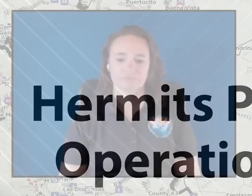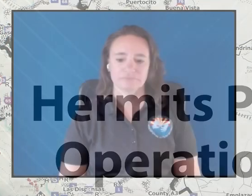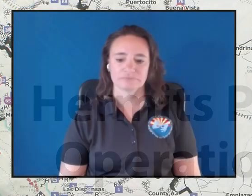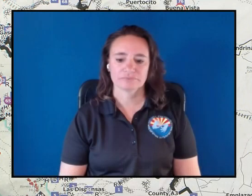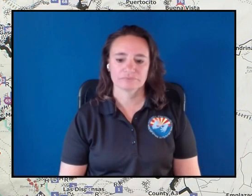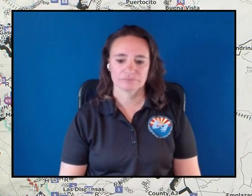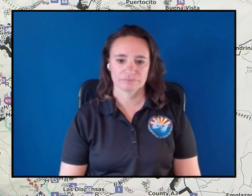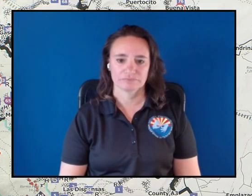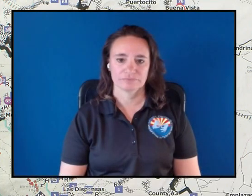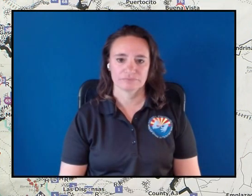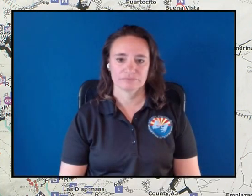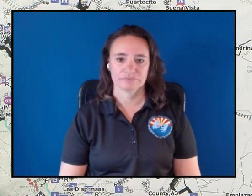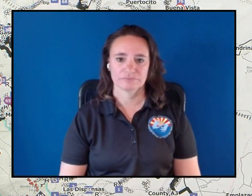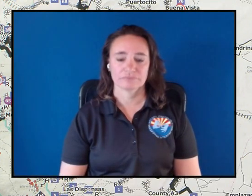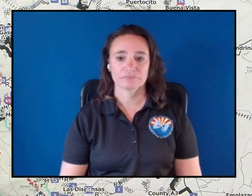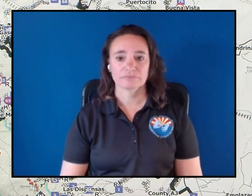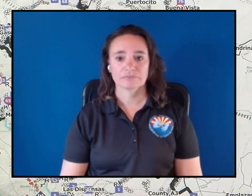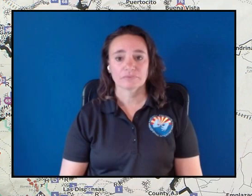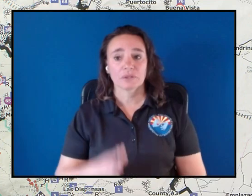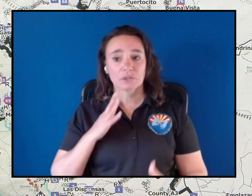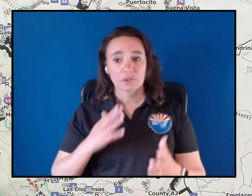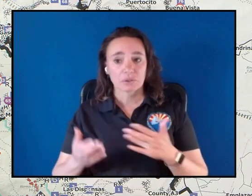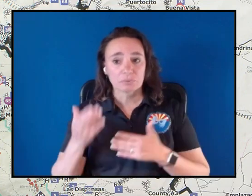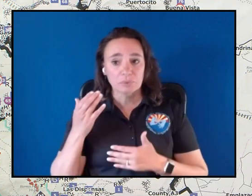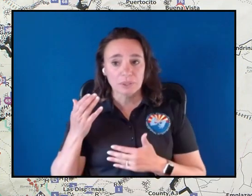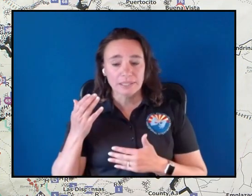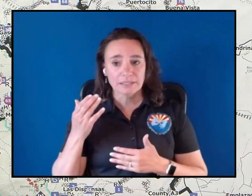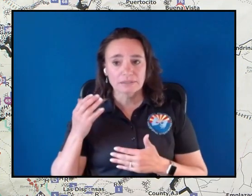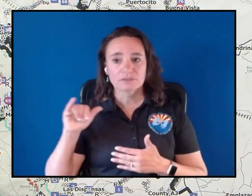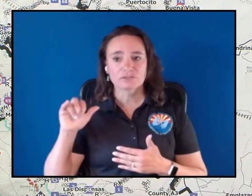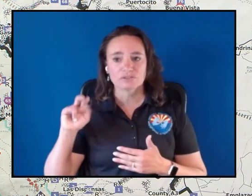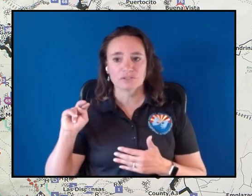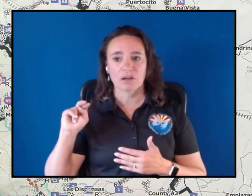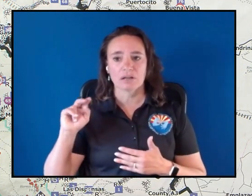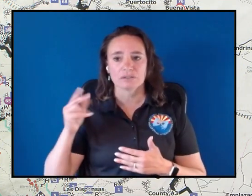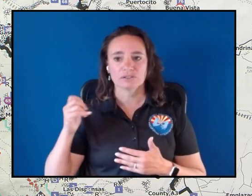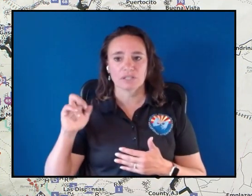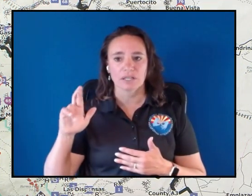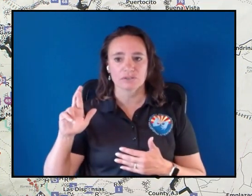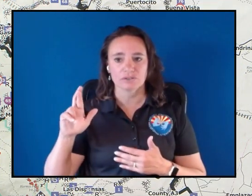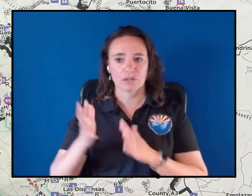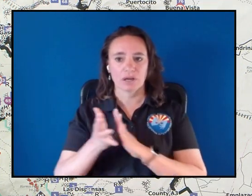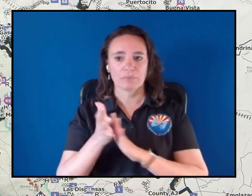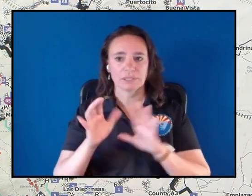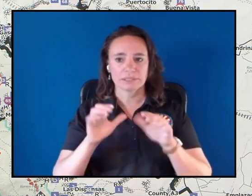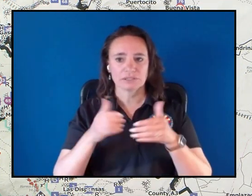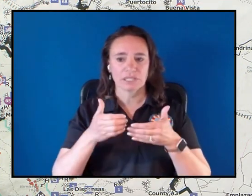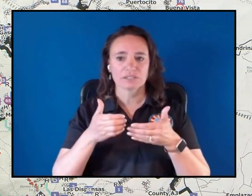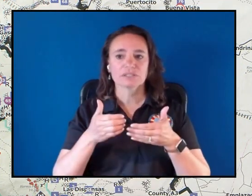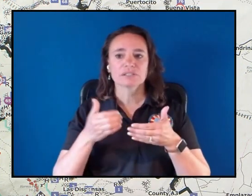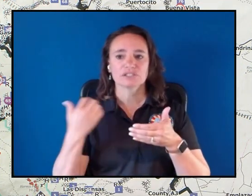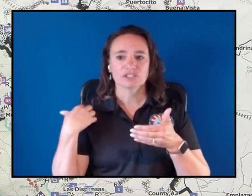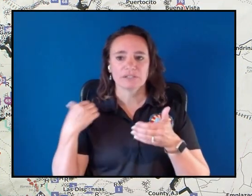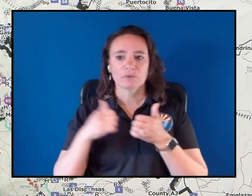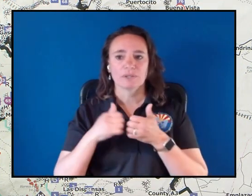Good morning, everybody. John Chester, Operations Section Chief with Southwest Team 2. We'll start with